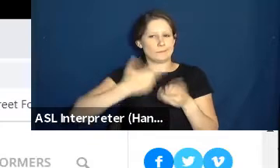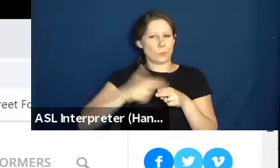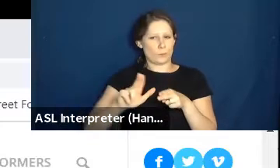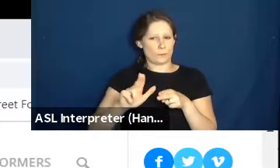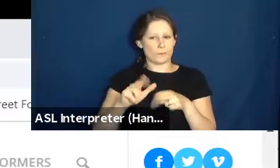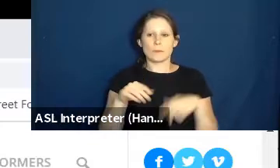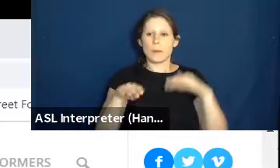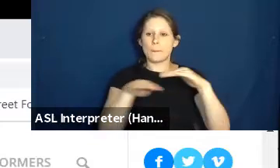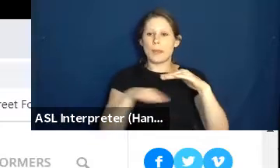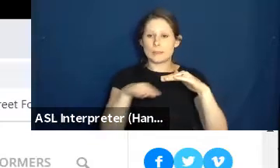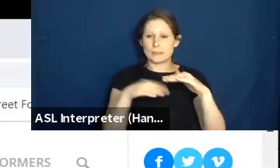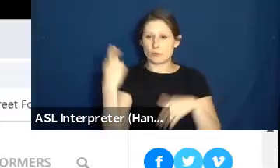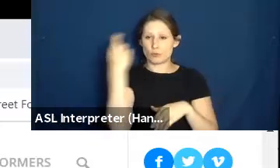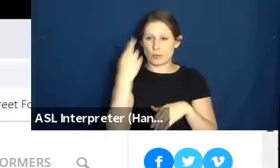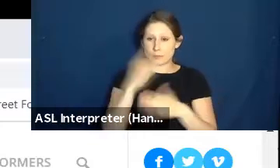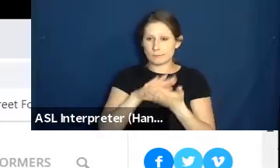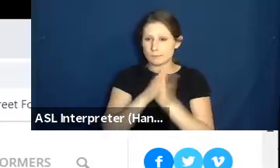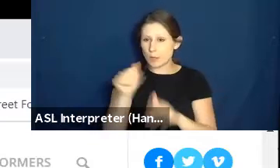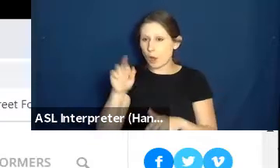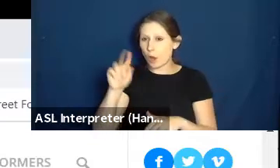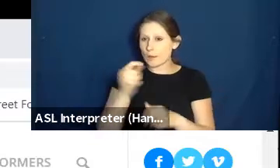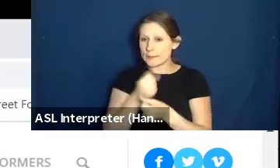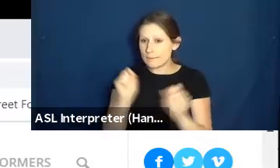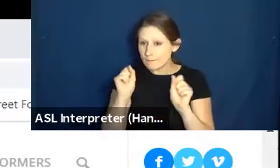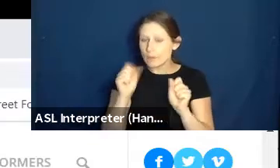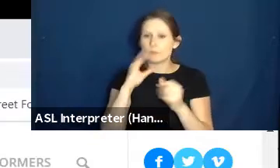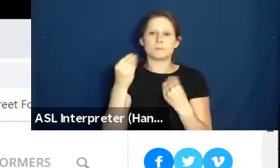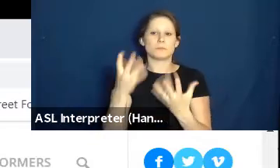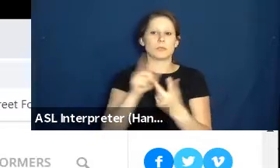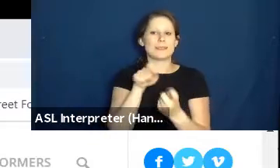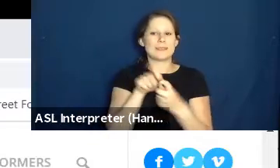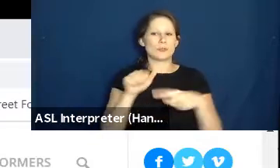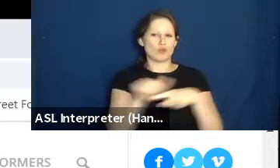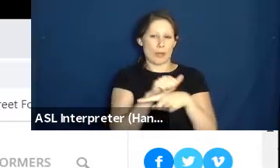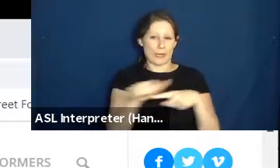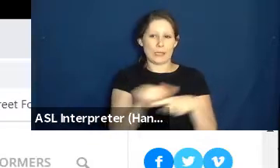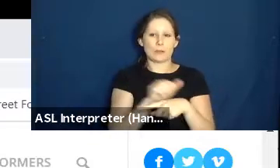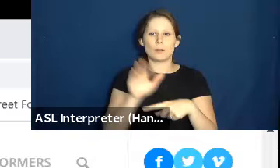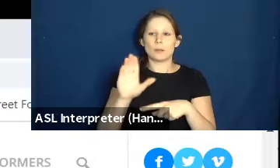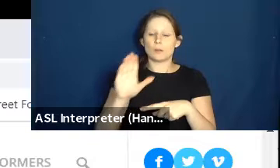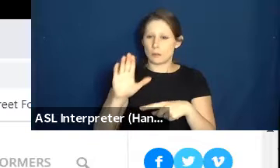The reasons for becoming ArtSafe, it gives you specific training for your staff and volunteers.